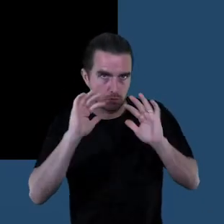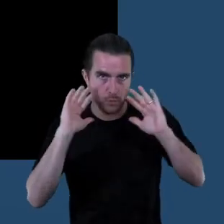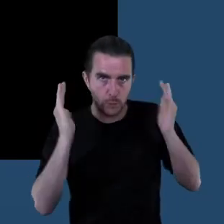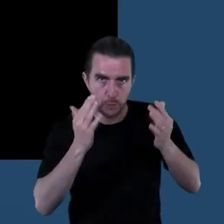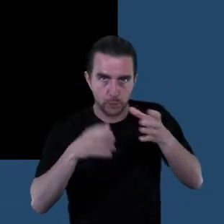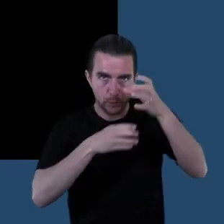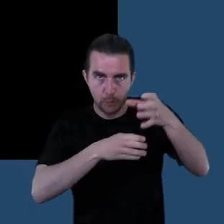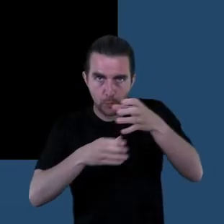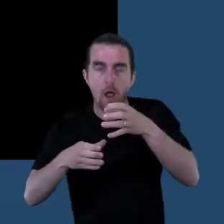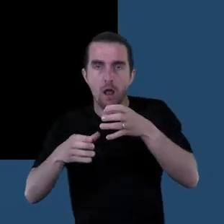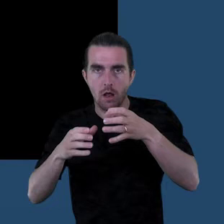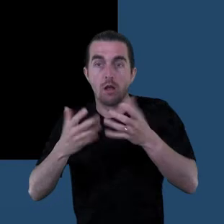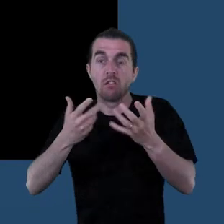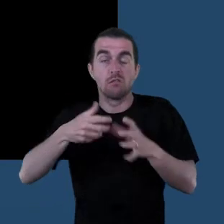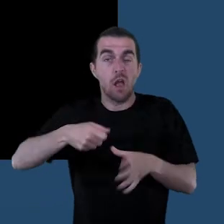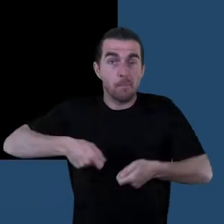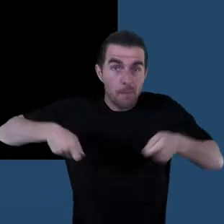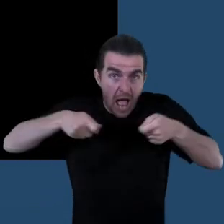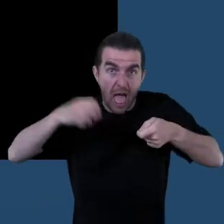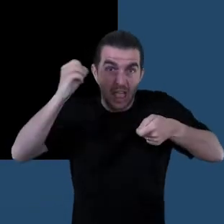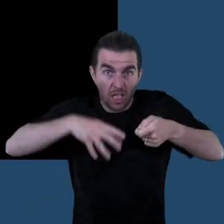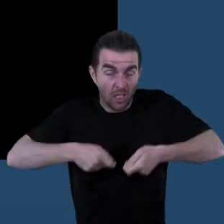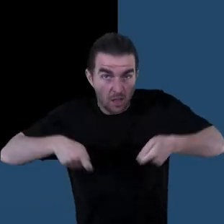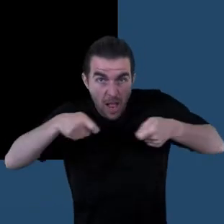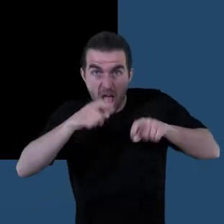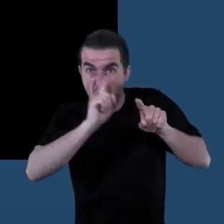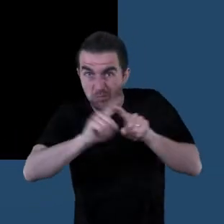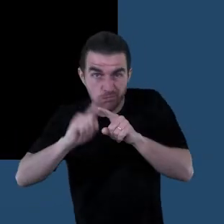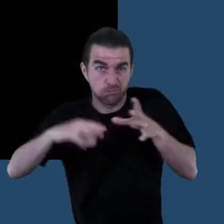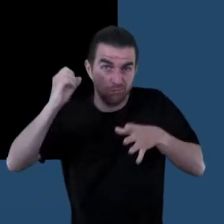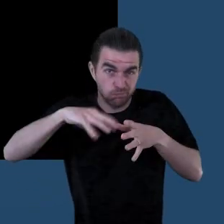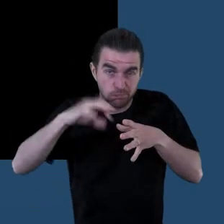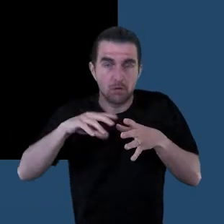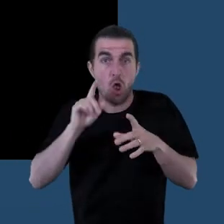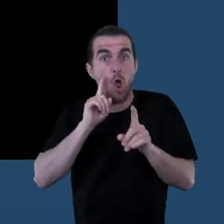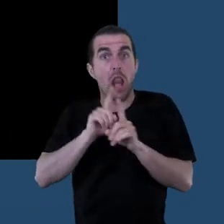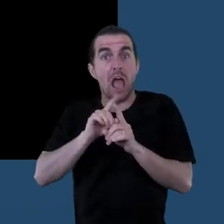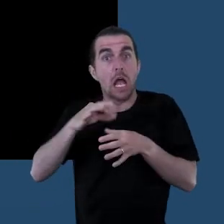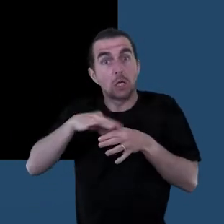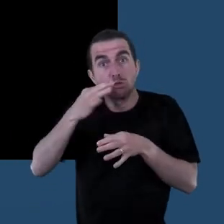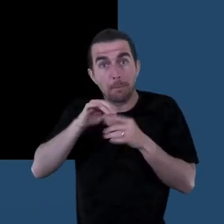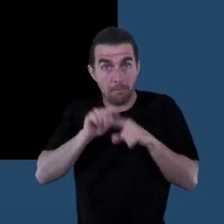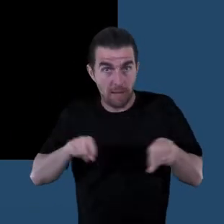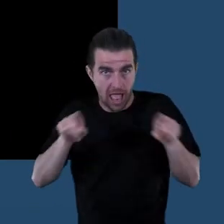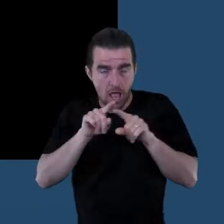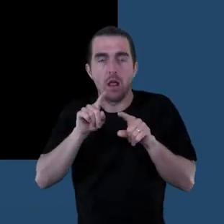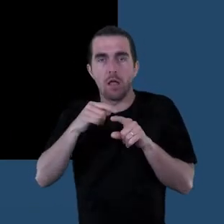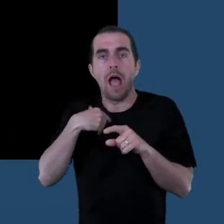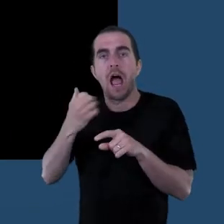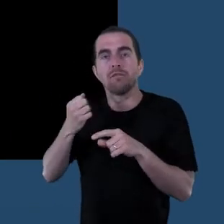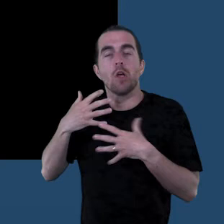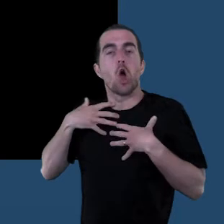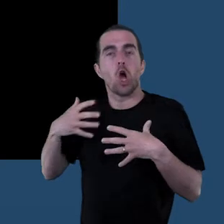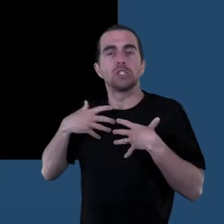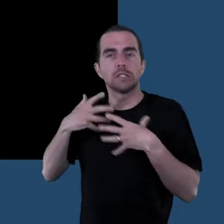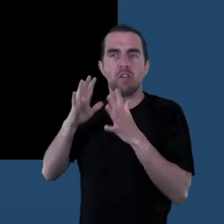and we will put some of them in, literally in bags, they look like crisp bags, we put oxygen scavengers in,